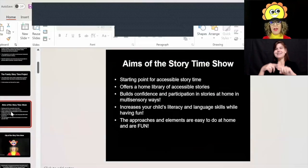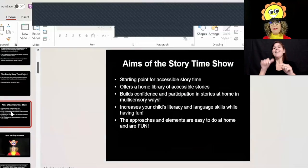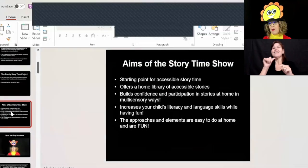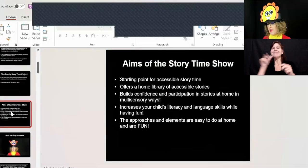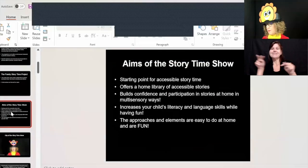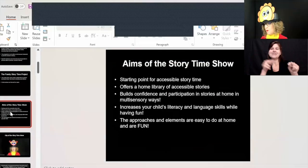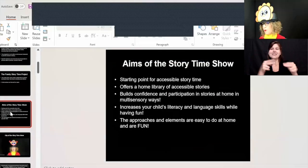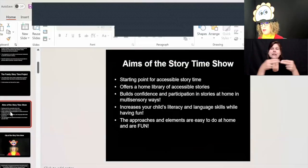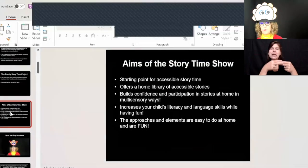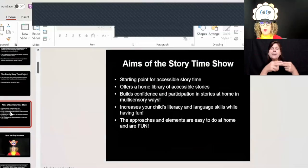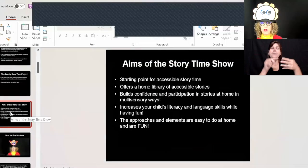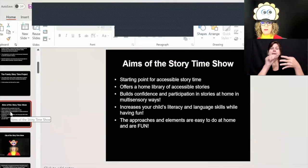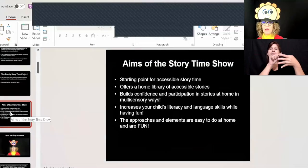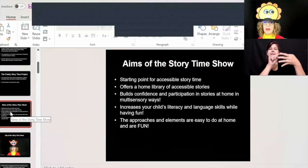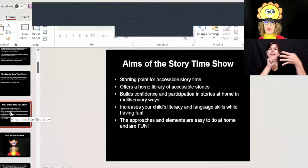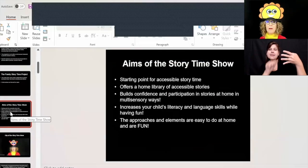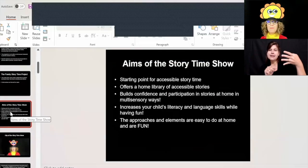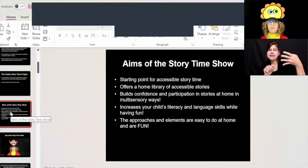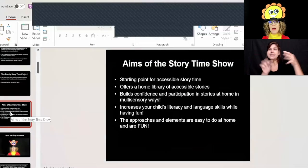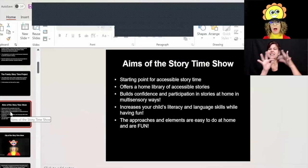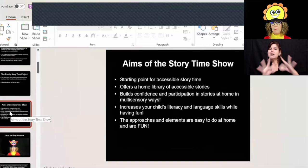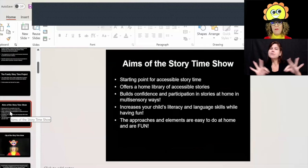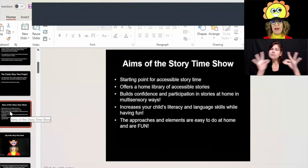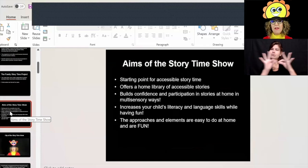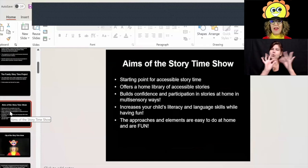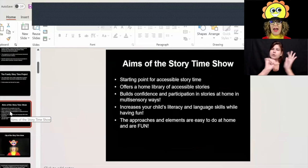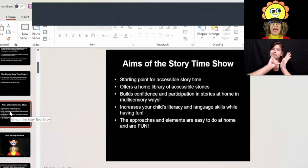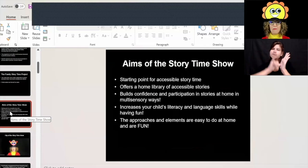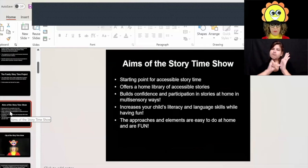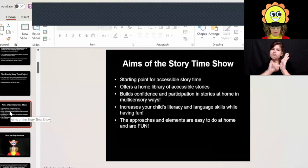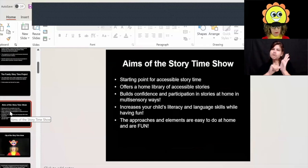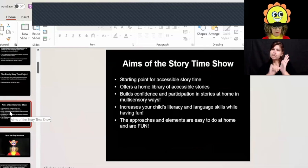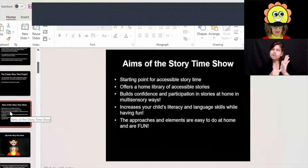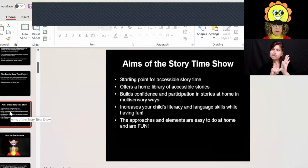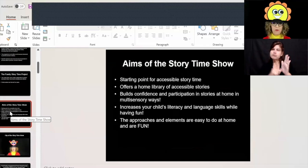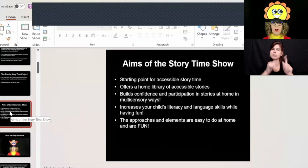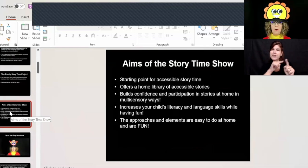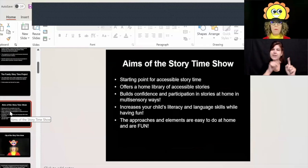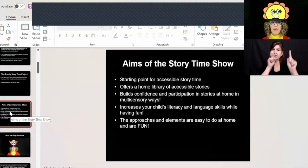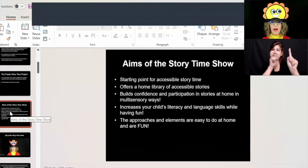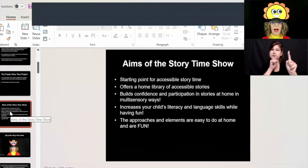But these are the important points, really. These are the aims of "The Story Time Show."